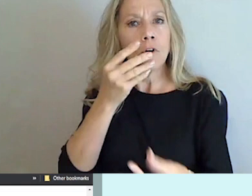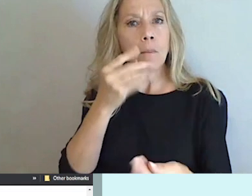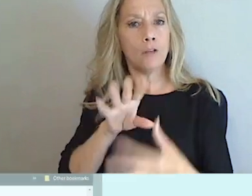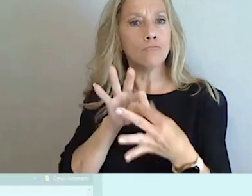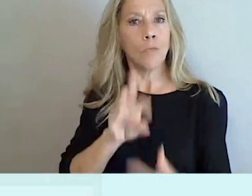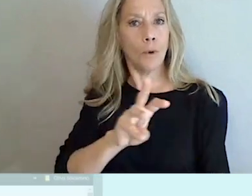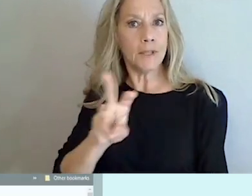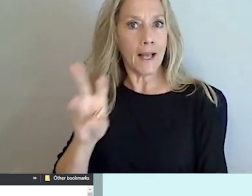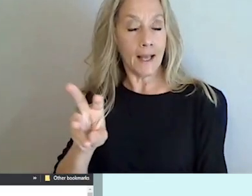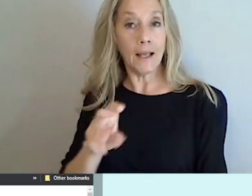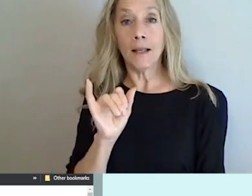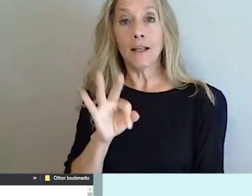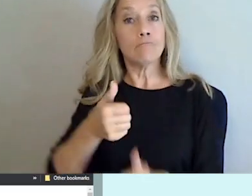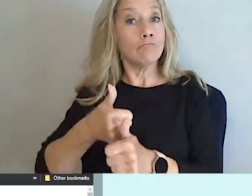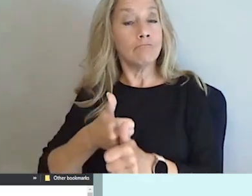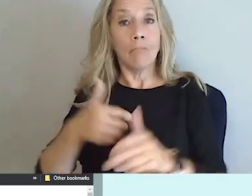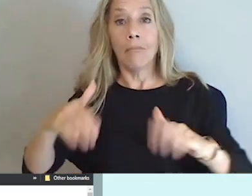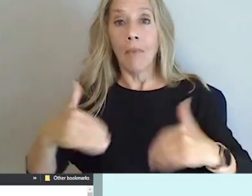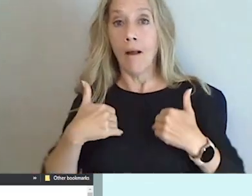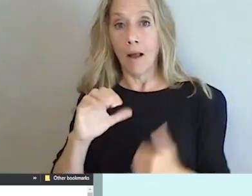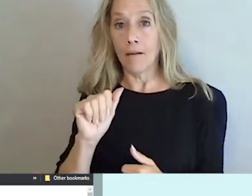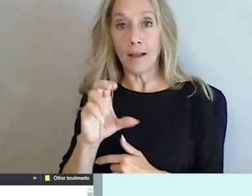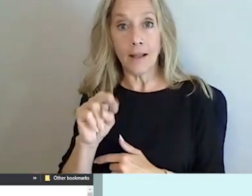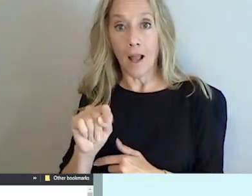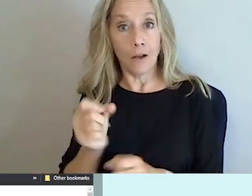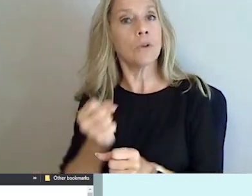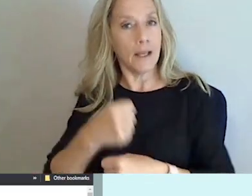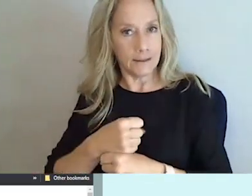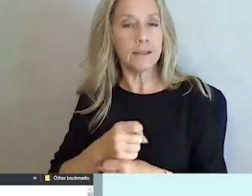If you don’t have a TennCare Connect account, you will need to create one